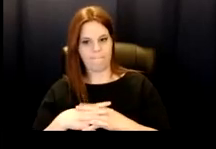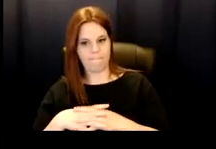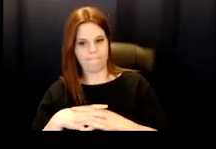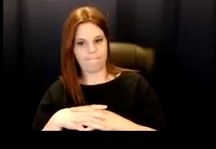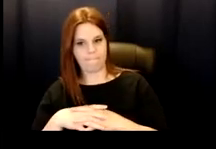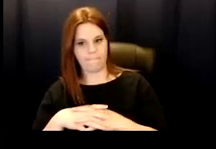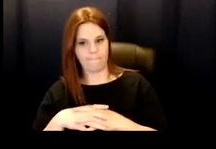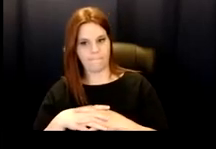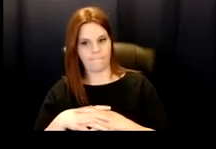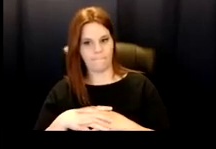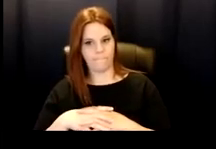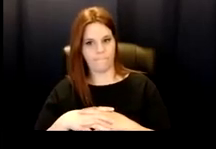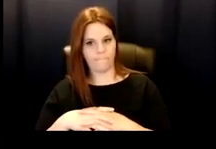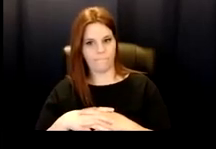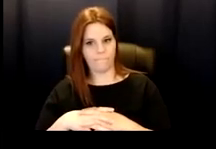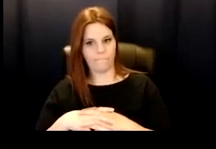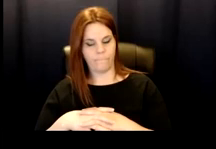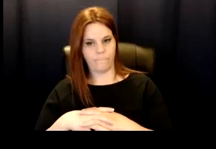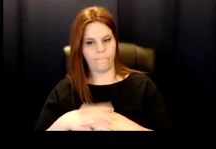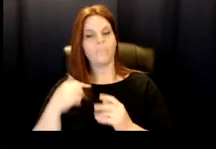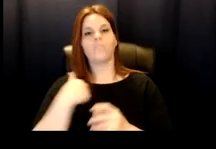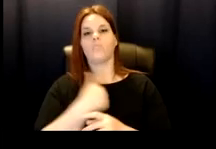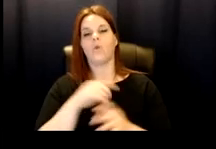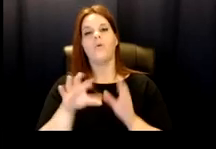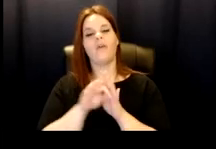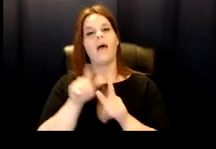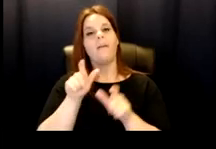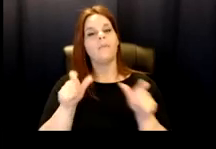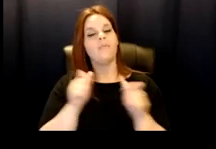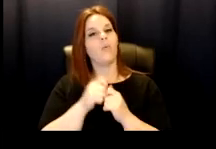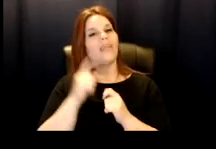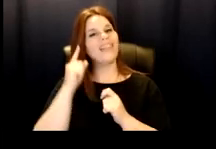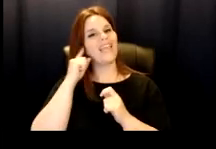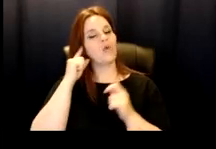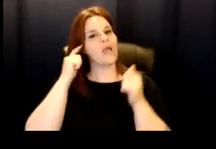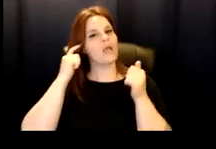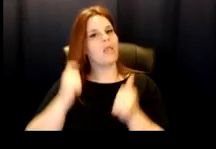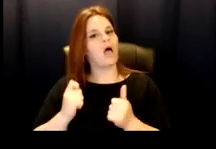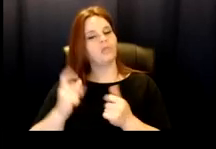find that people with hearing loss and visual impairments have some of the highest merit